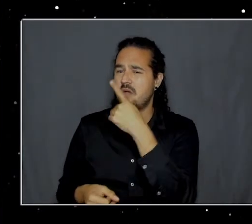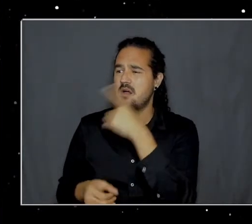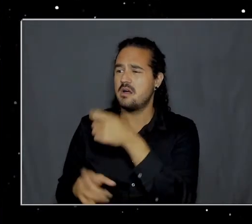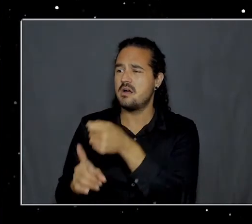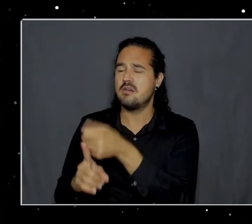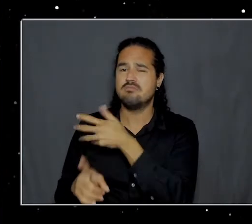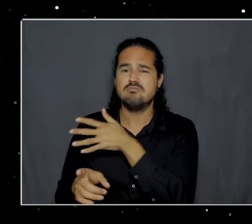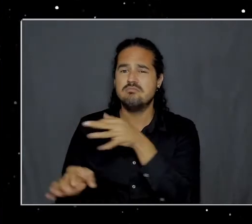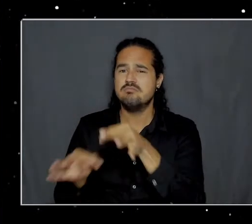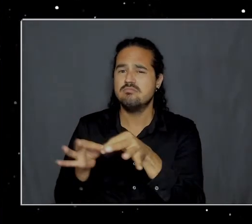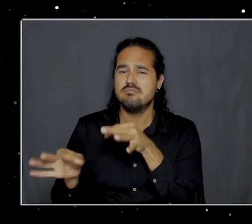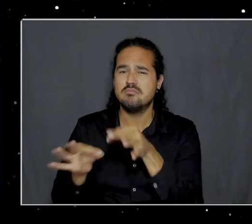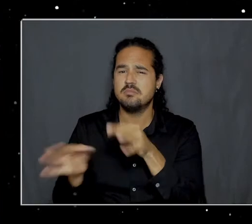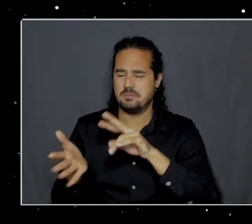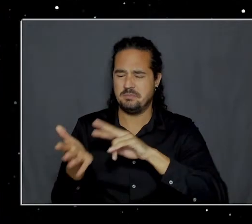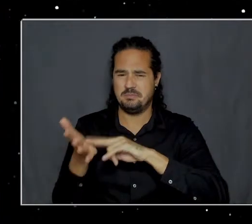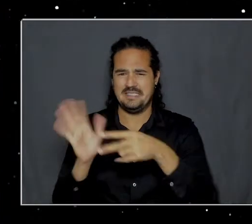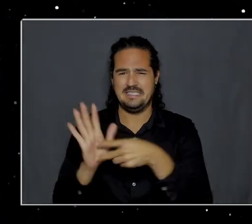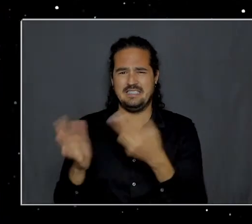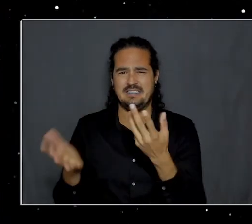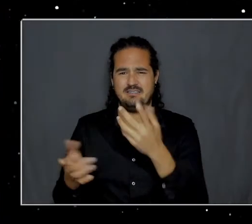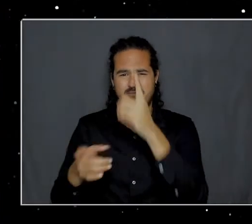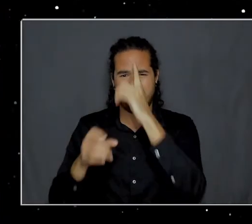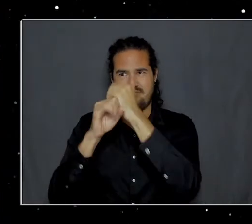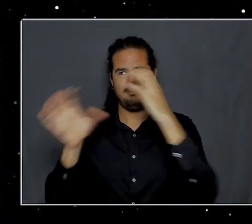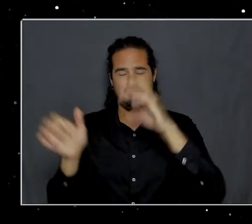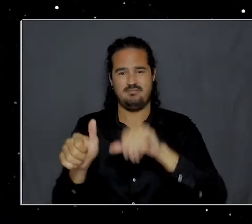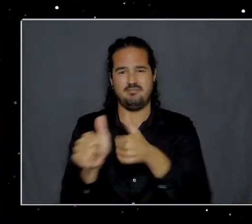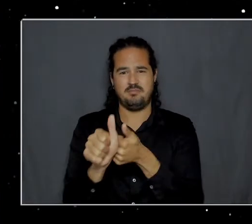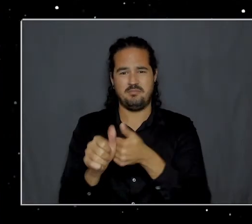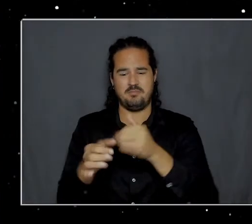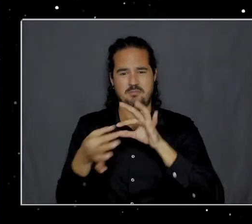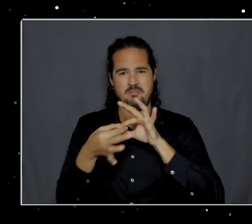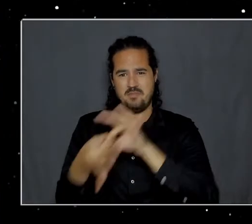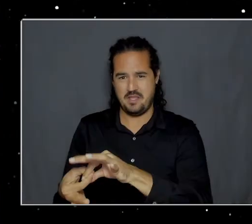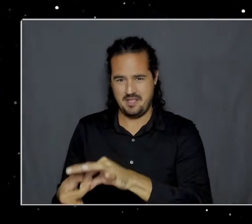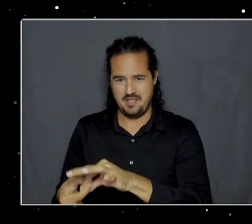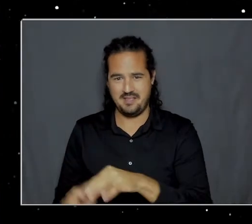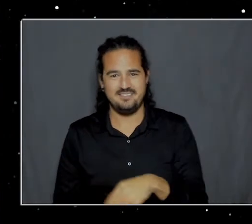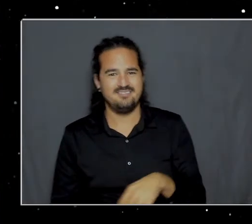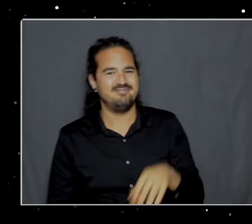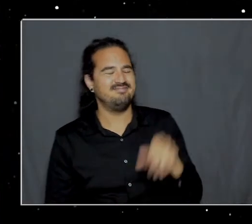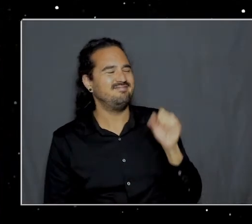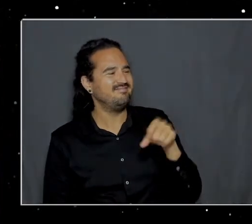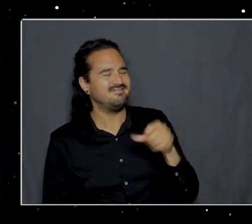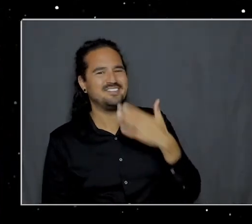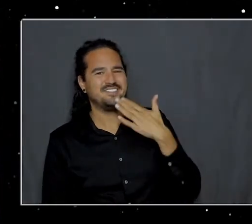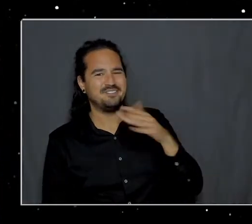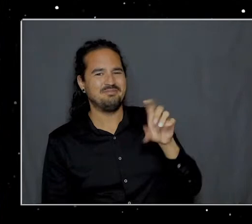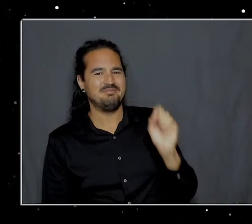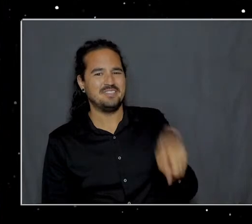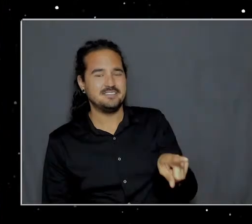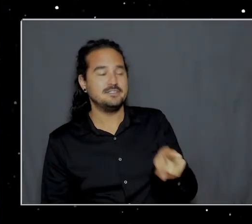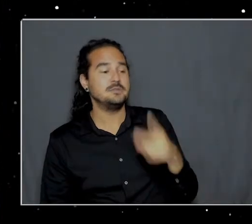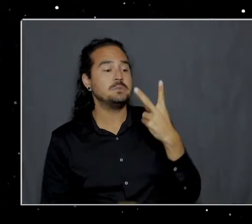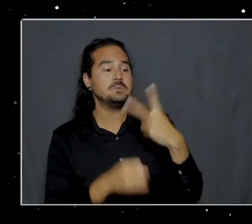TALKING ABOUT WHAT IT IS YOU MEAN BY THIS CONCEPT OF BELONGING? JOHN A. POWELL: